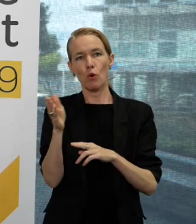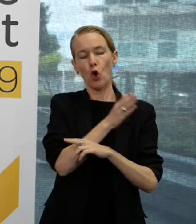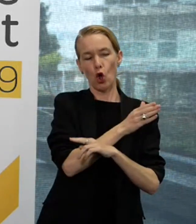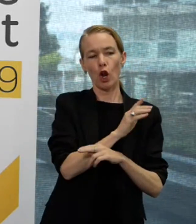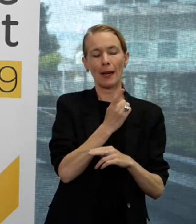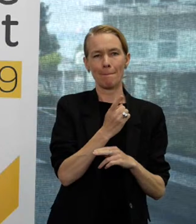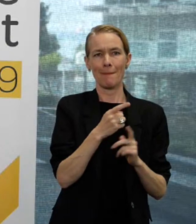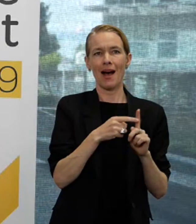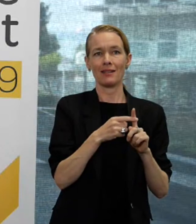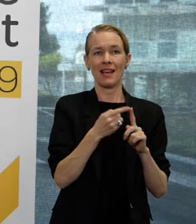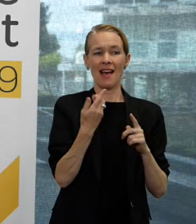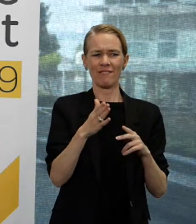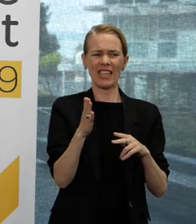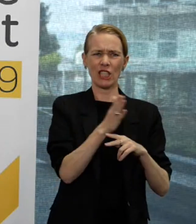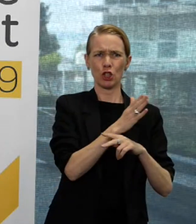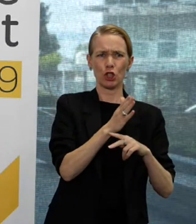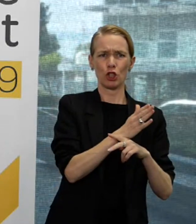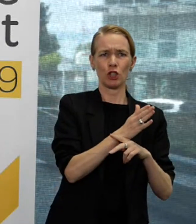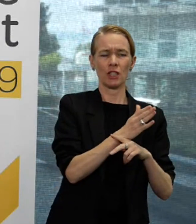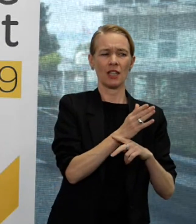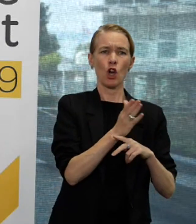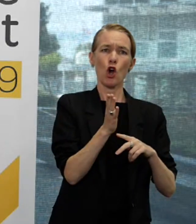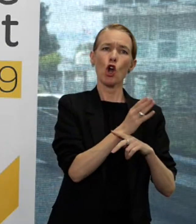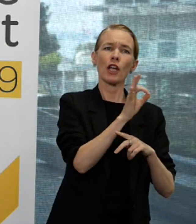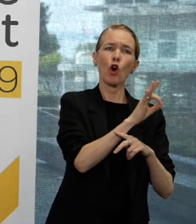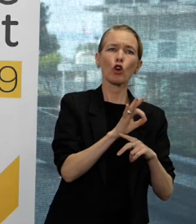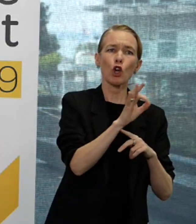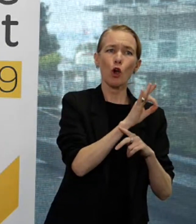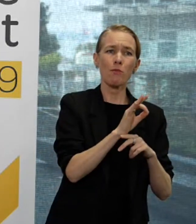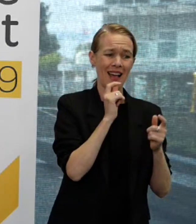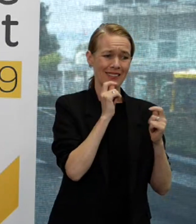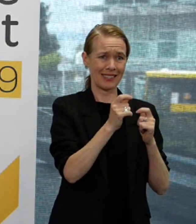So we're going back the 14 day period, because we know that sort of about the outer limit